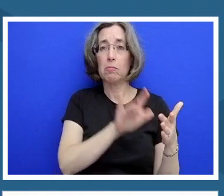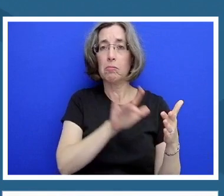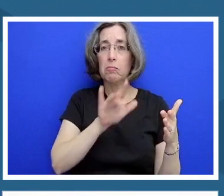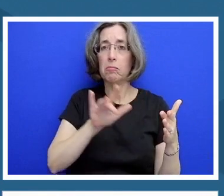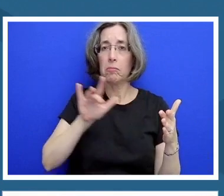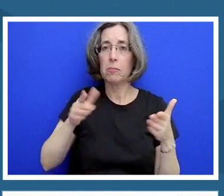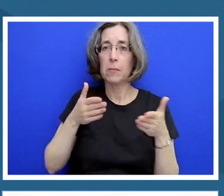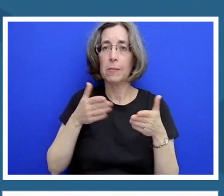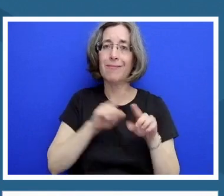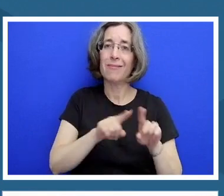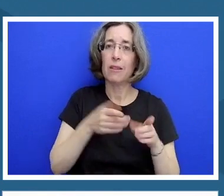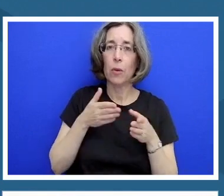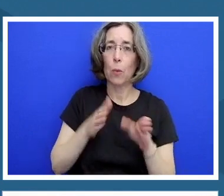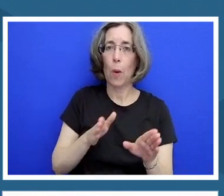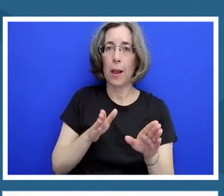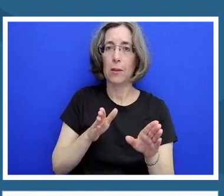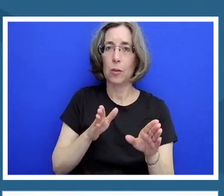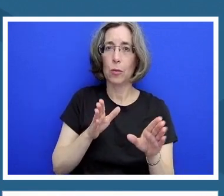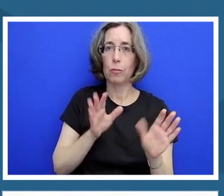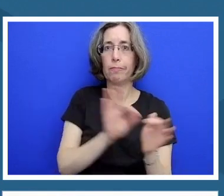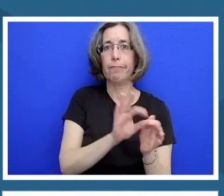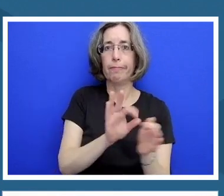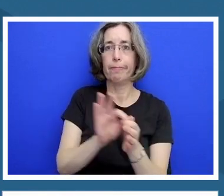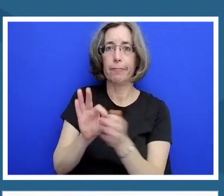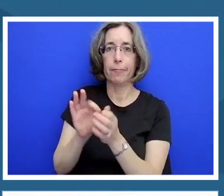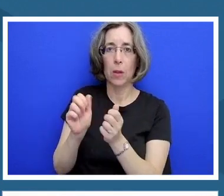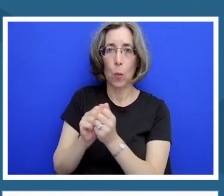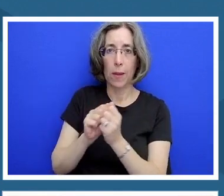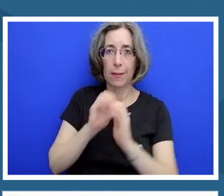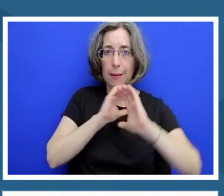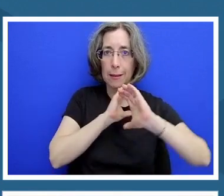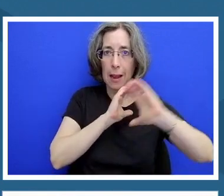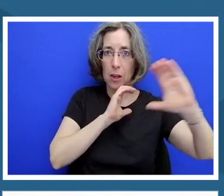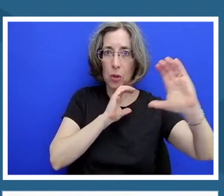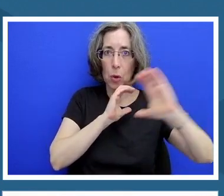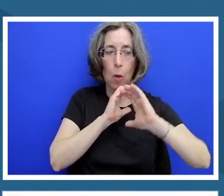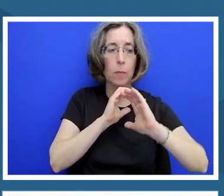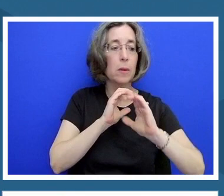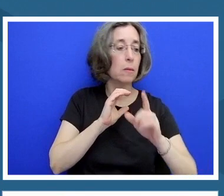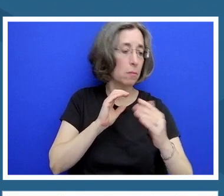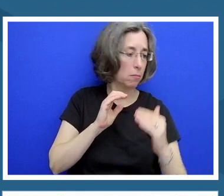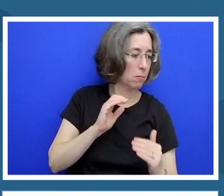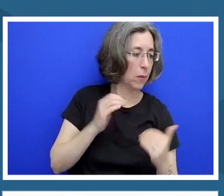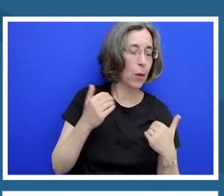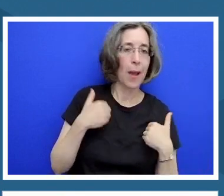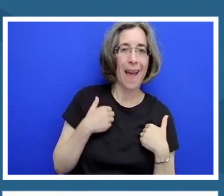those are you out there there's also an address on there microobservatory.org